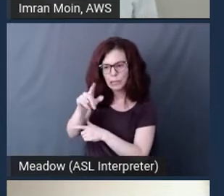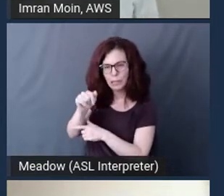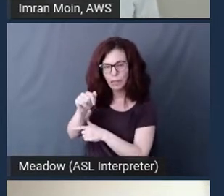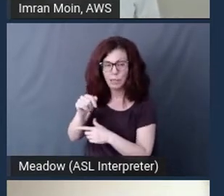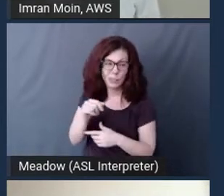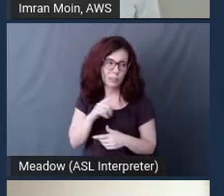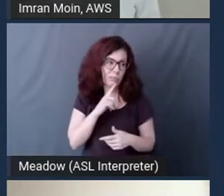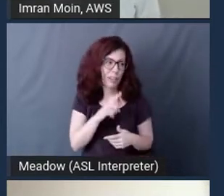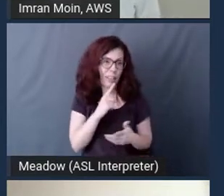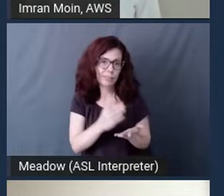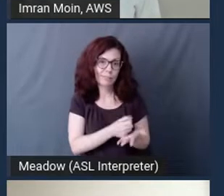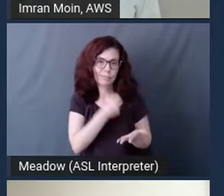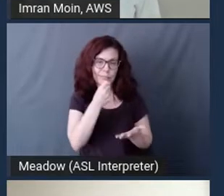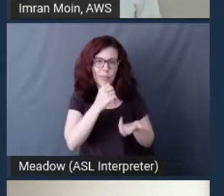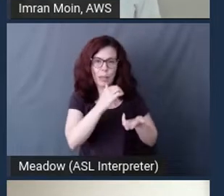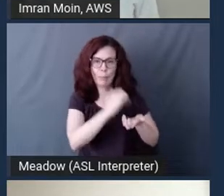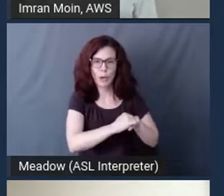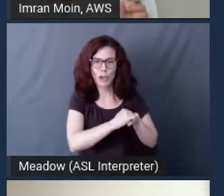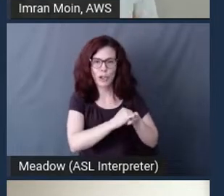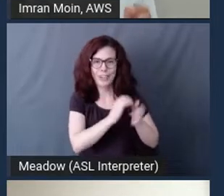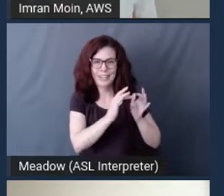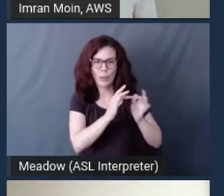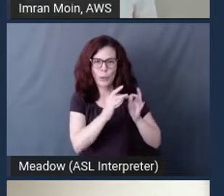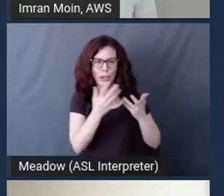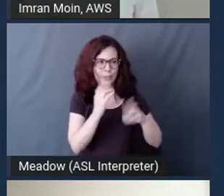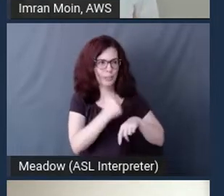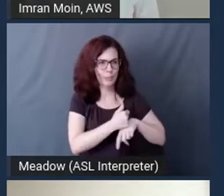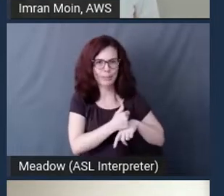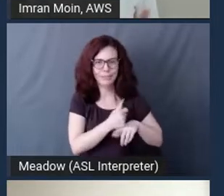of the partner network that we have built specifically around computer vision.